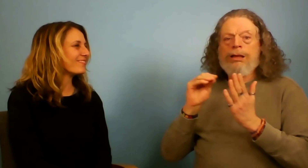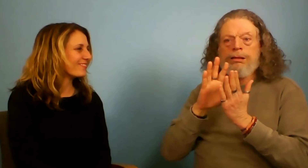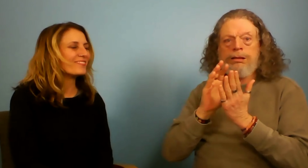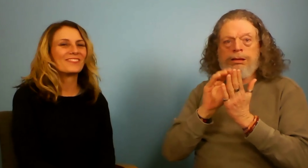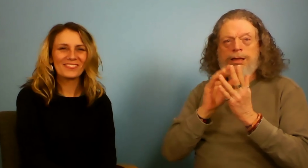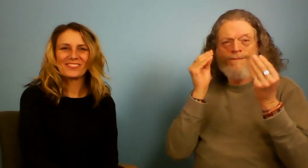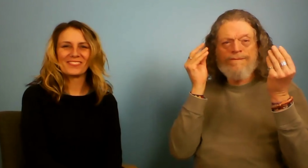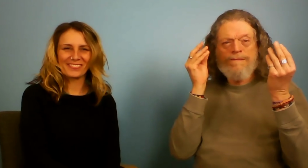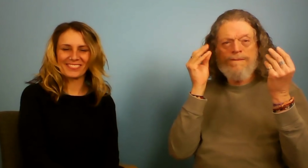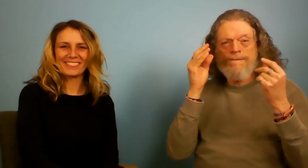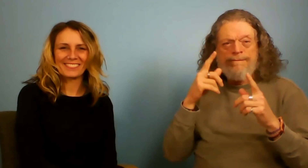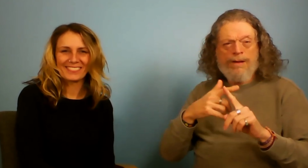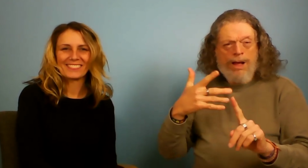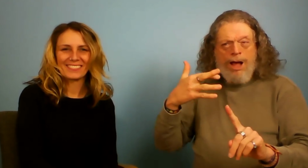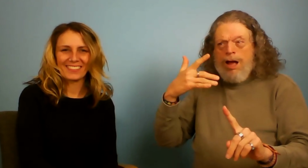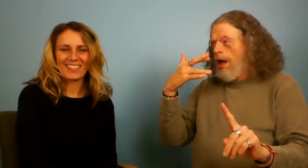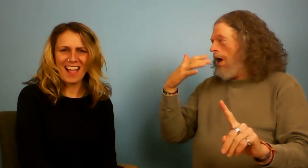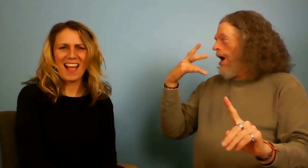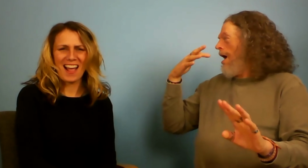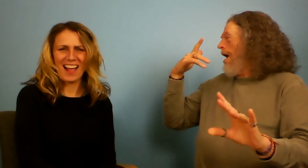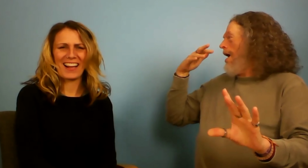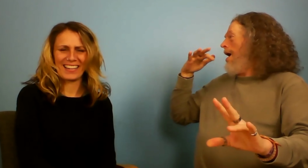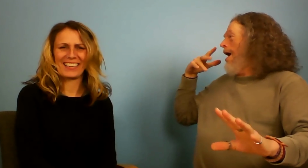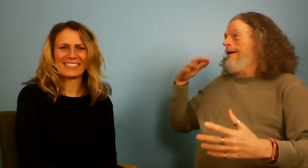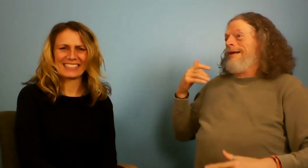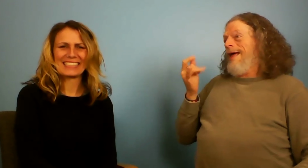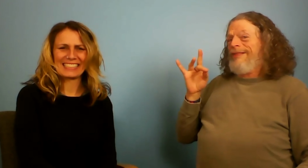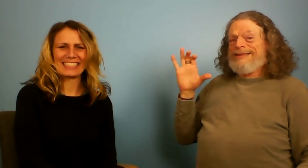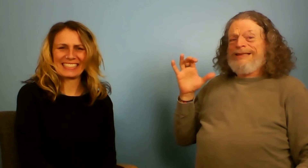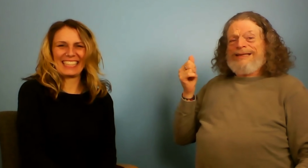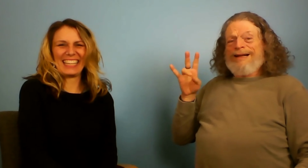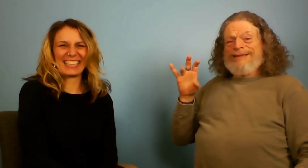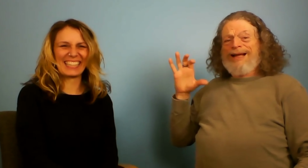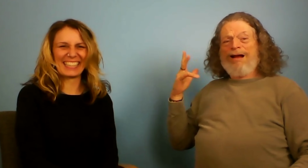not much information about that but, they have documented all this history back to the 1800s, 1700s.